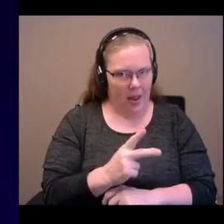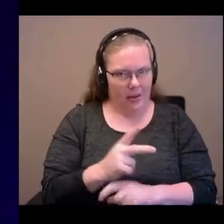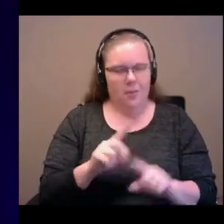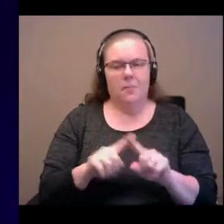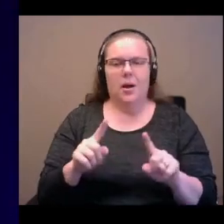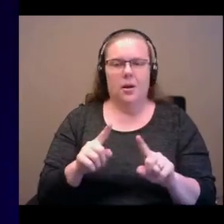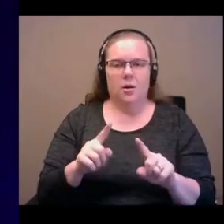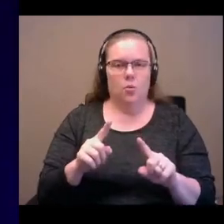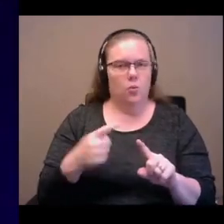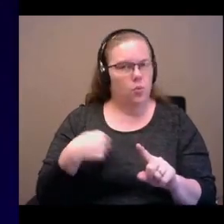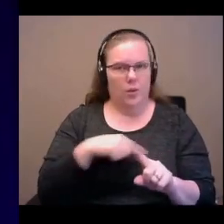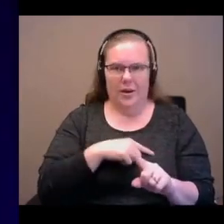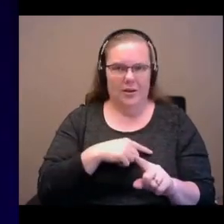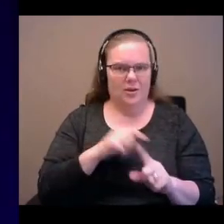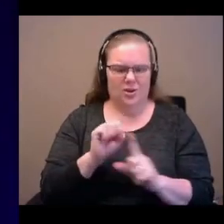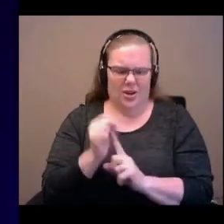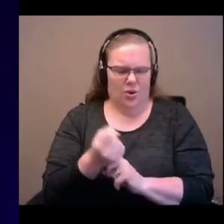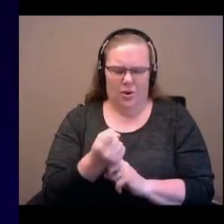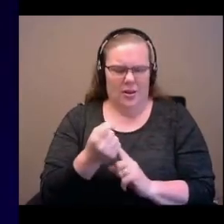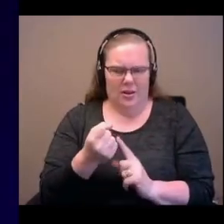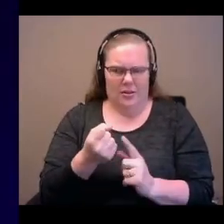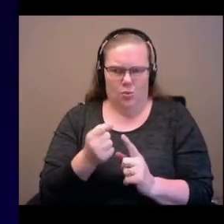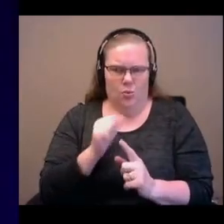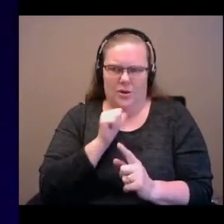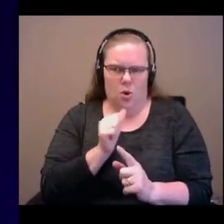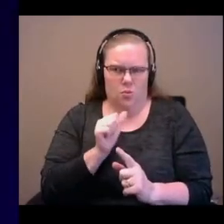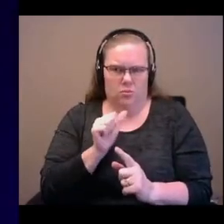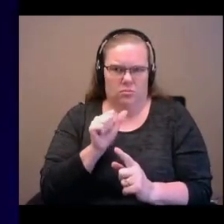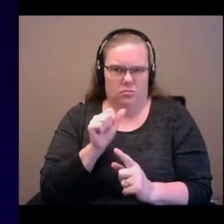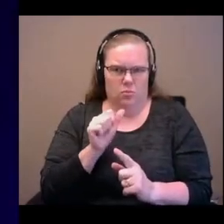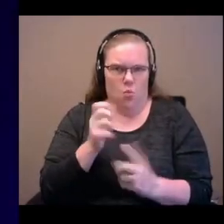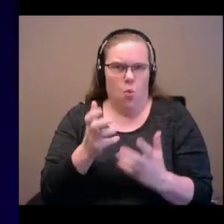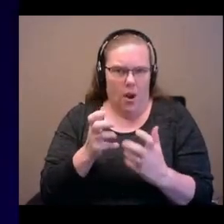to be certain, but if we don’t understand the language of certainty, if we just say